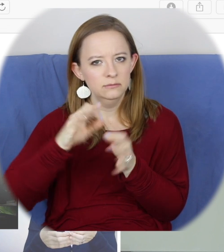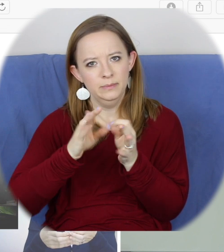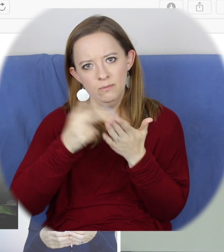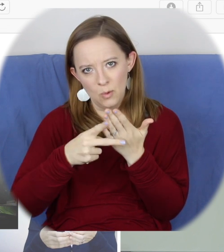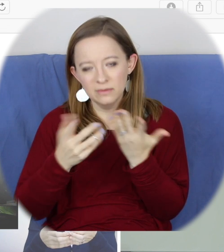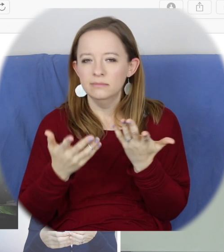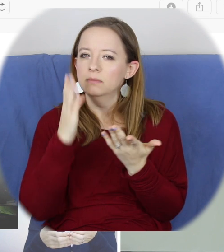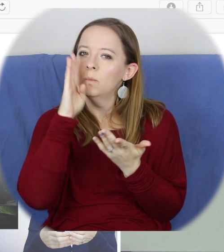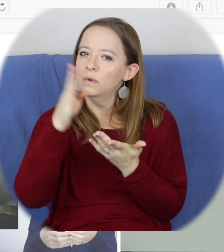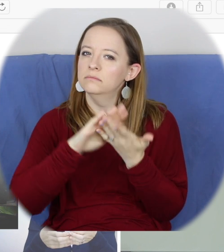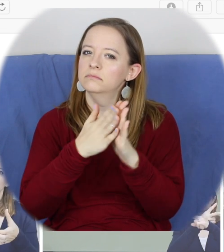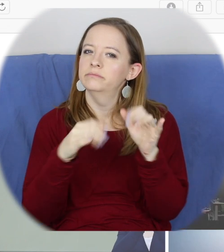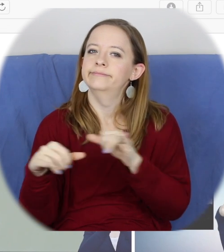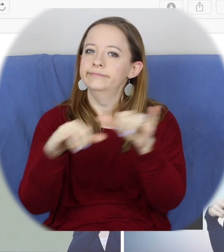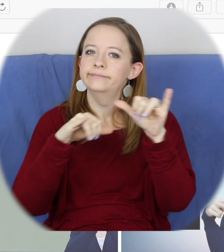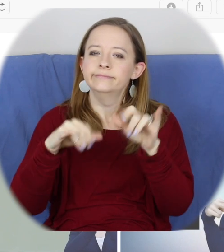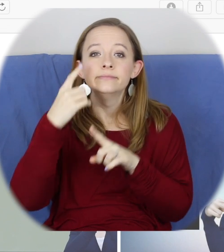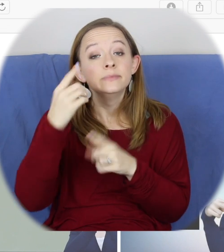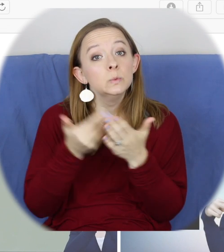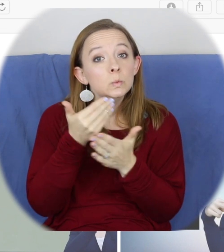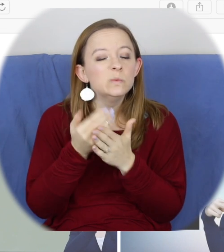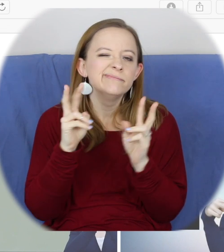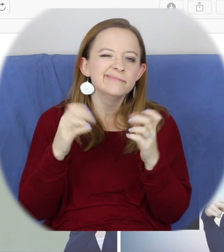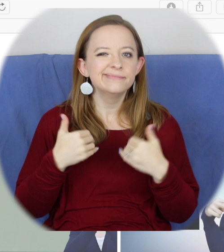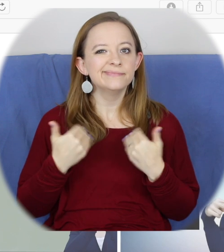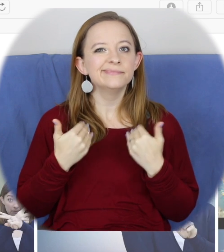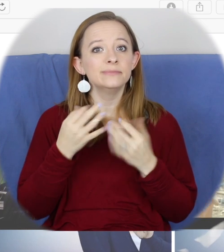So it's going to be very common for new or younger interpreters,